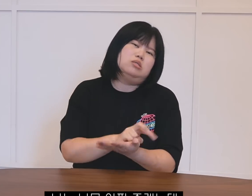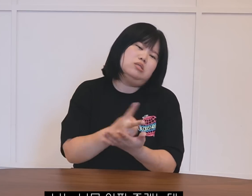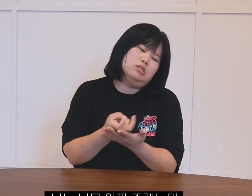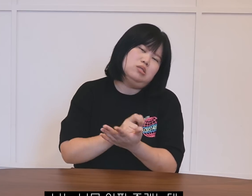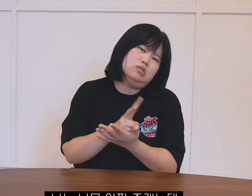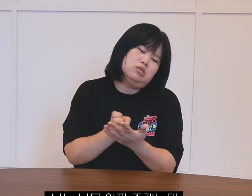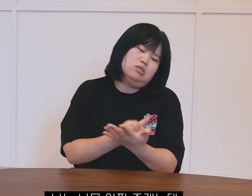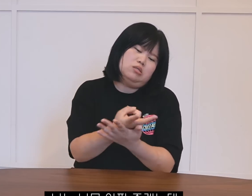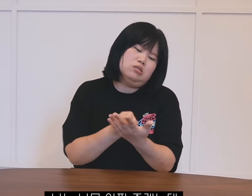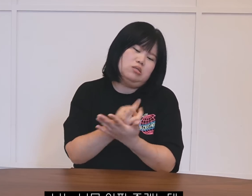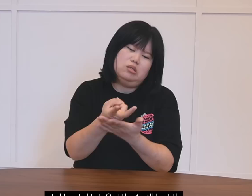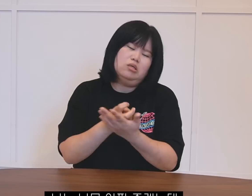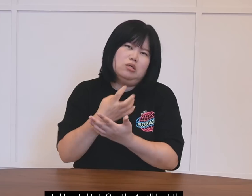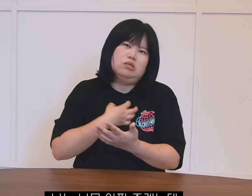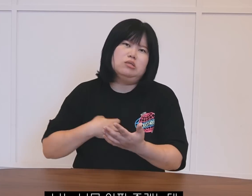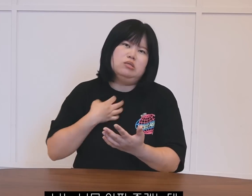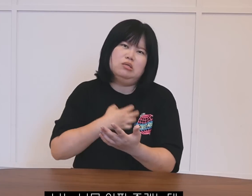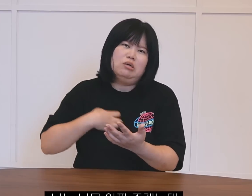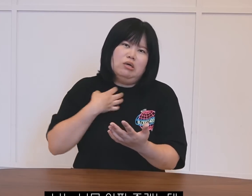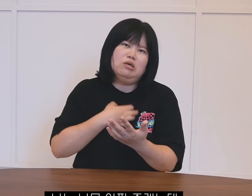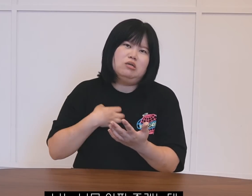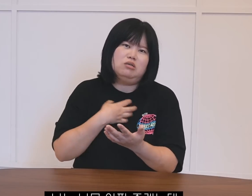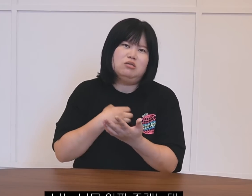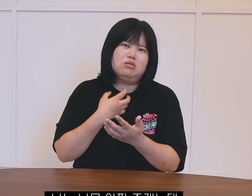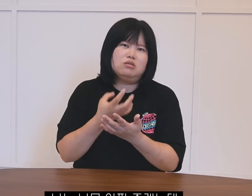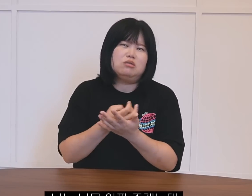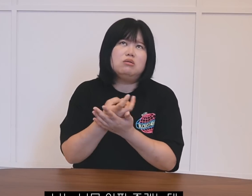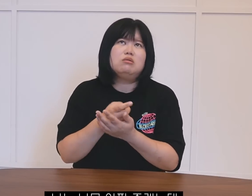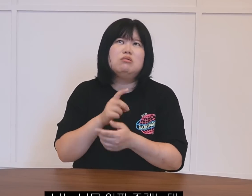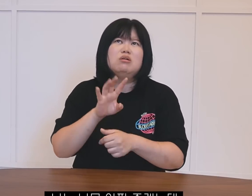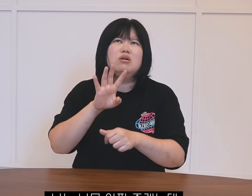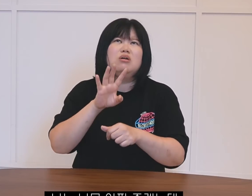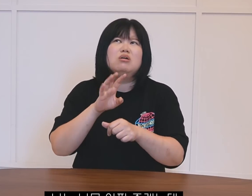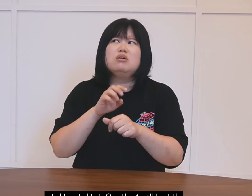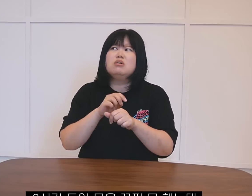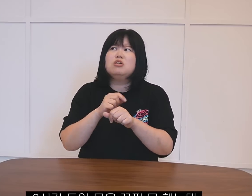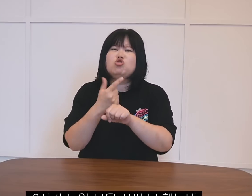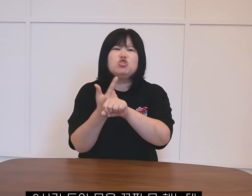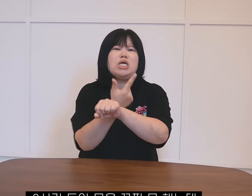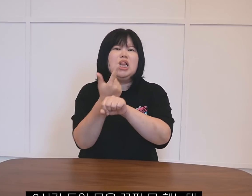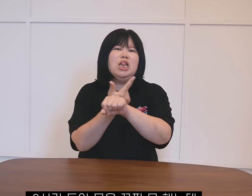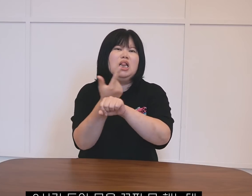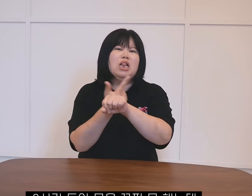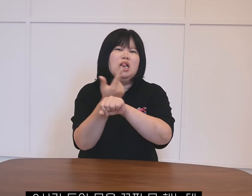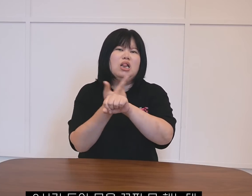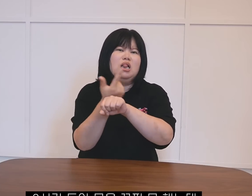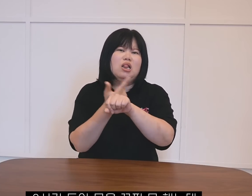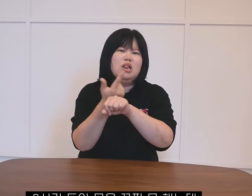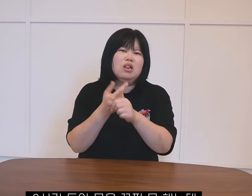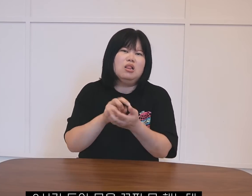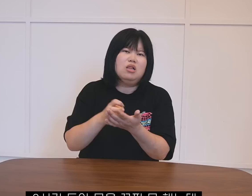I'm so sick I'm going to die. I was immobilized for 6 hours,